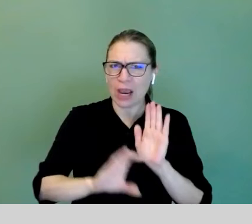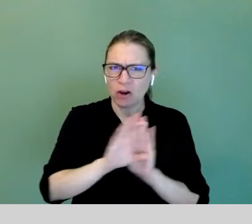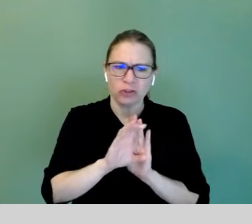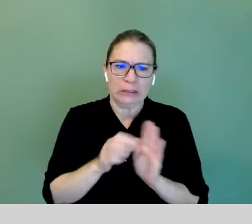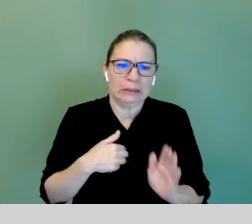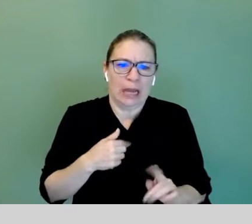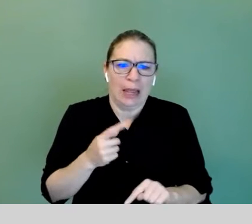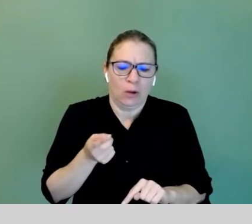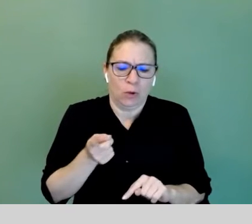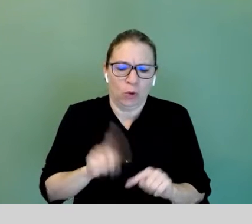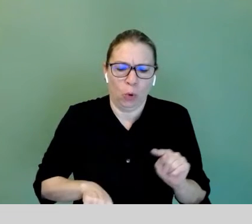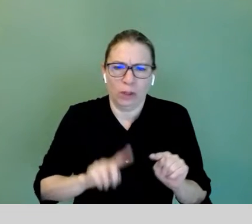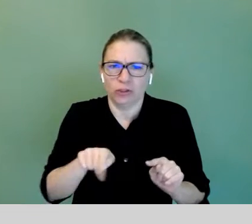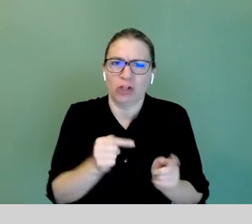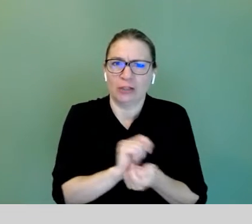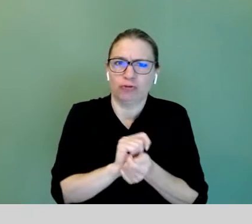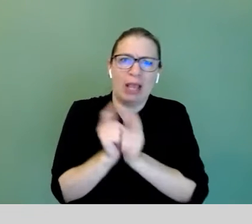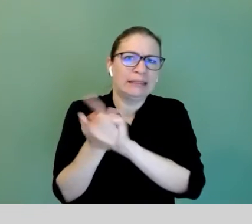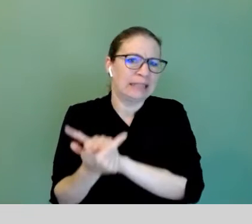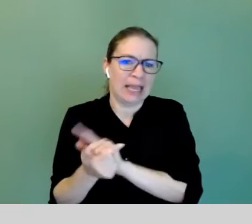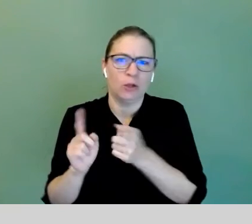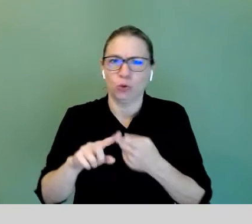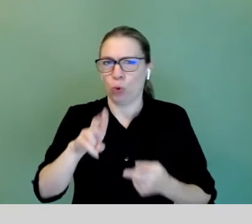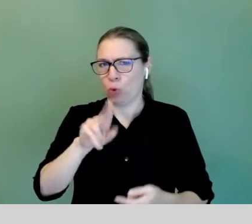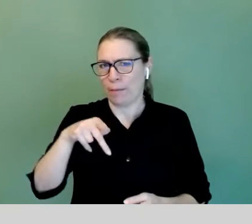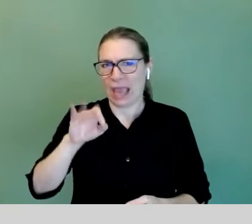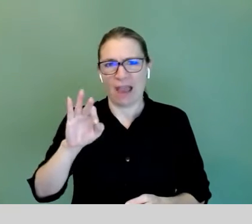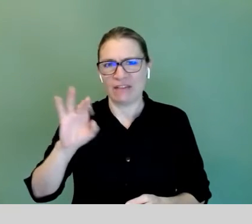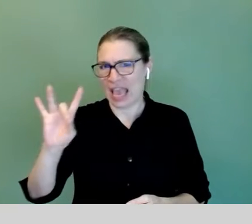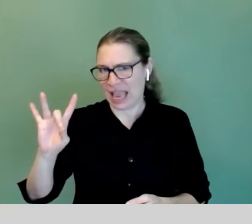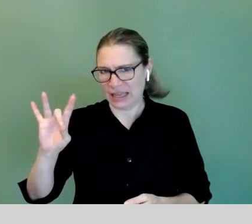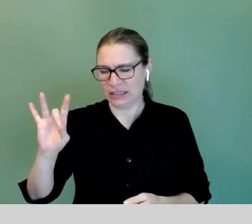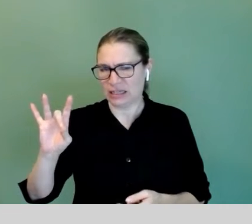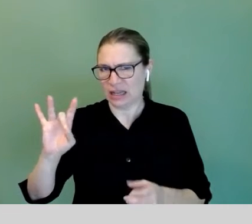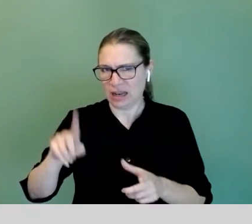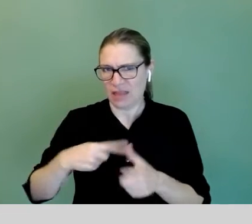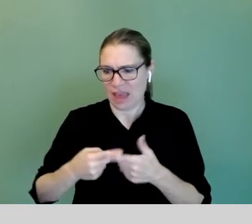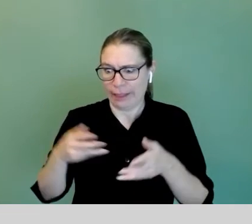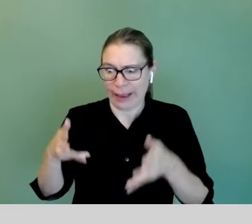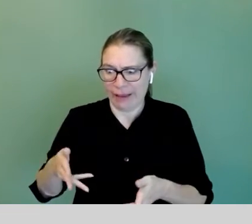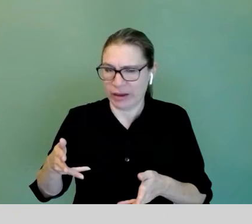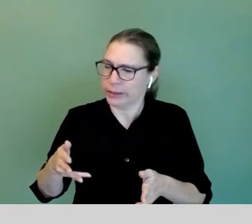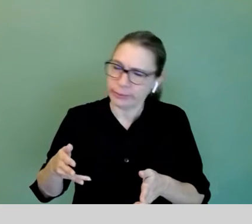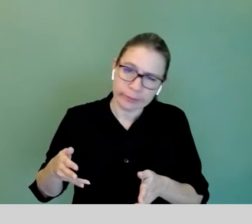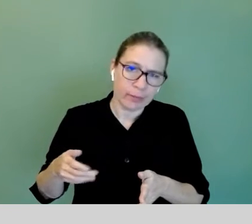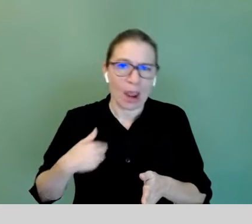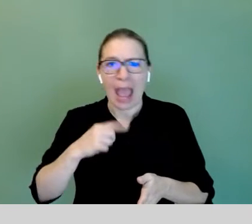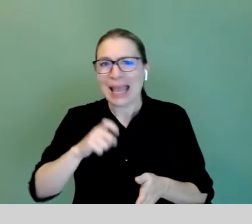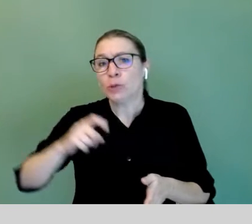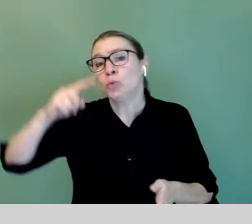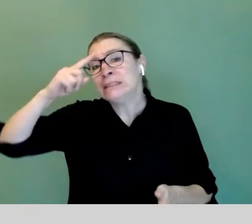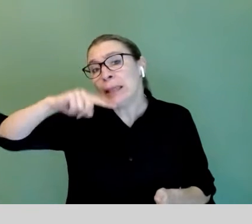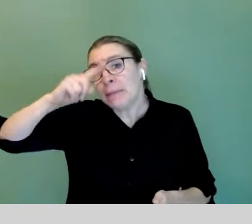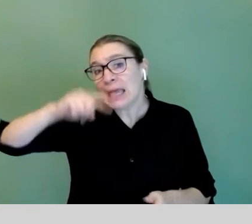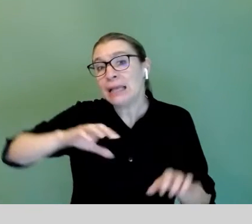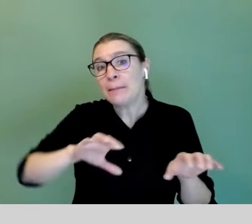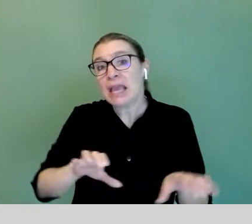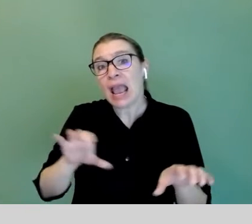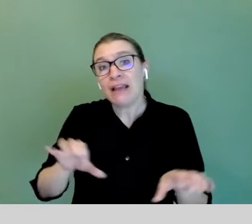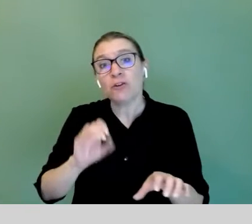and I couldn't just translate them to UTF-8 and leave them that way. Actually, I have to simulate